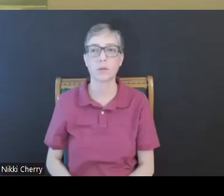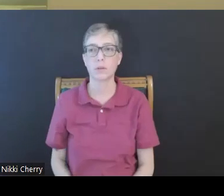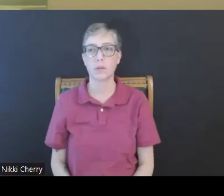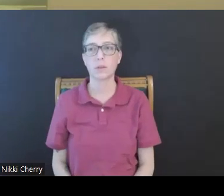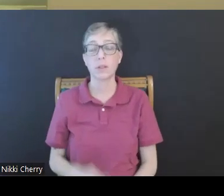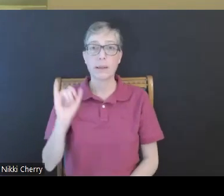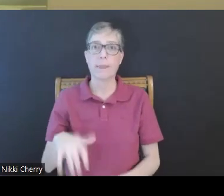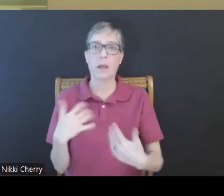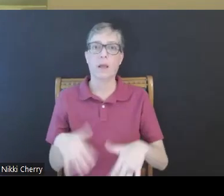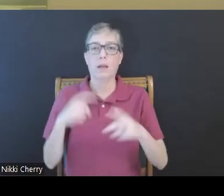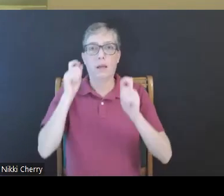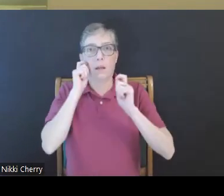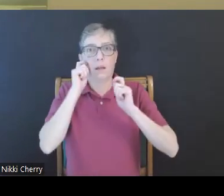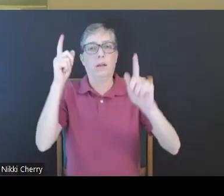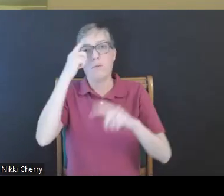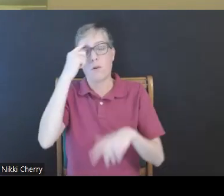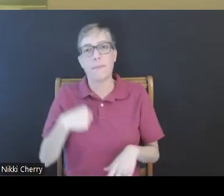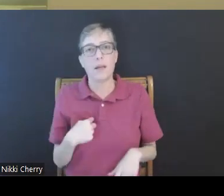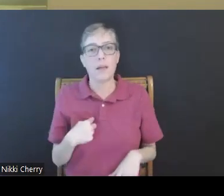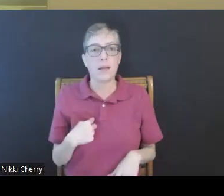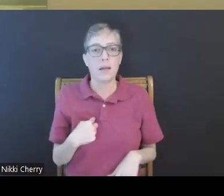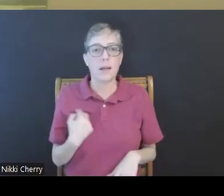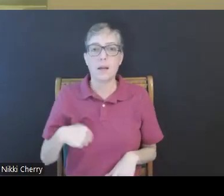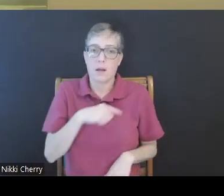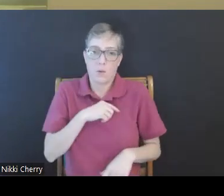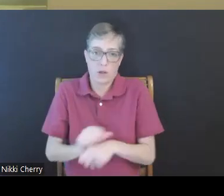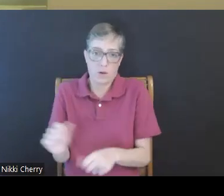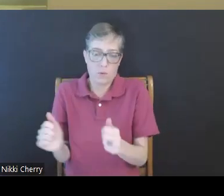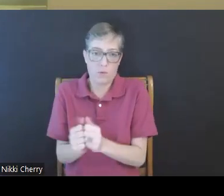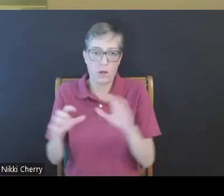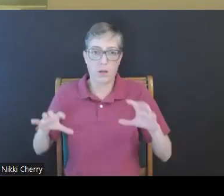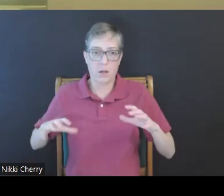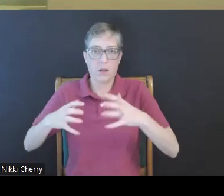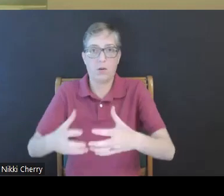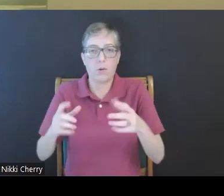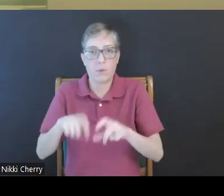with a group of people here who were you know socioeconomically really disadvantaged they